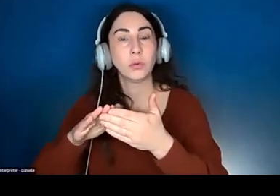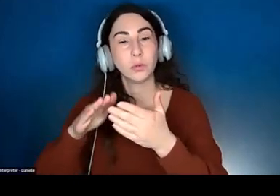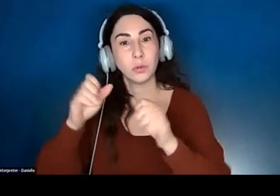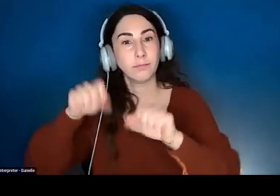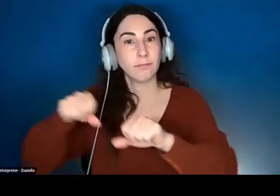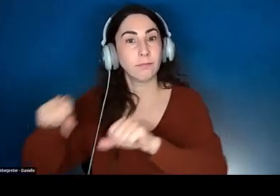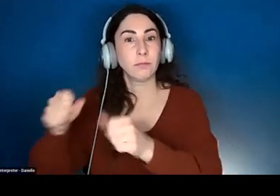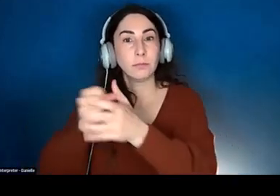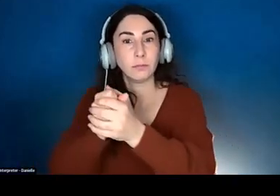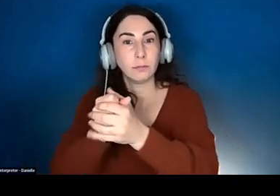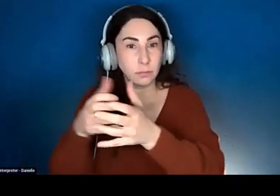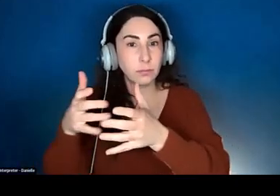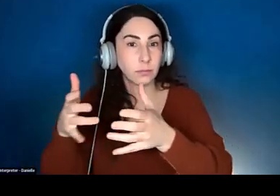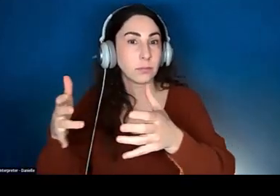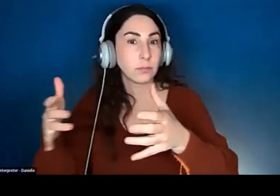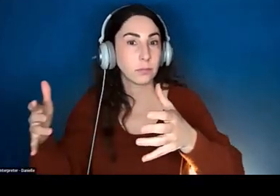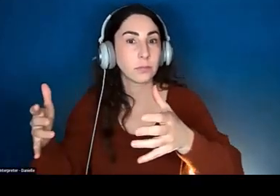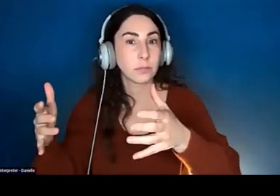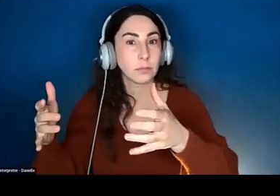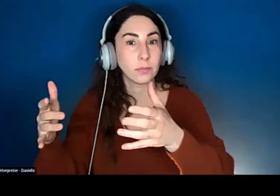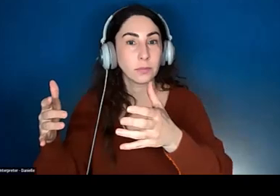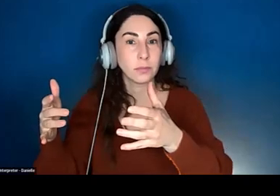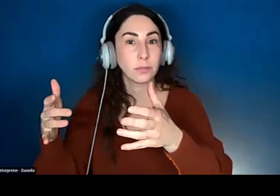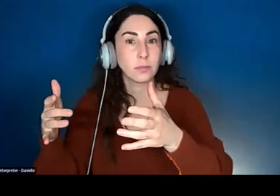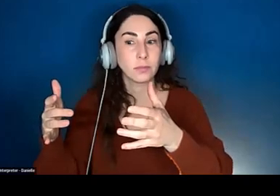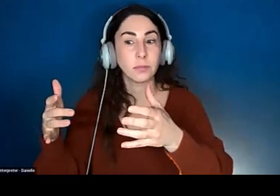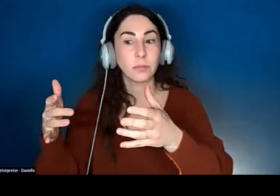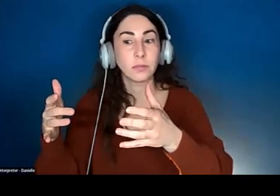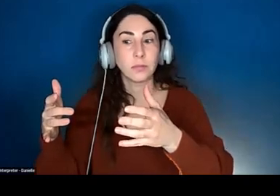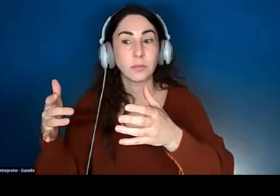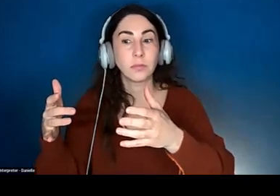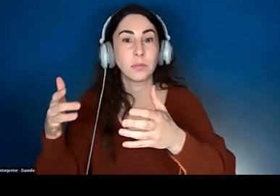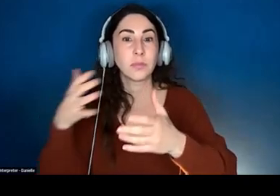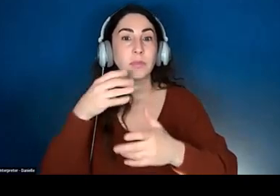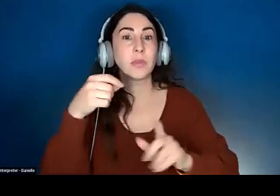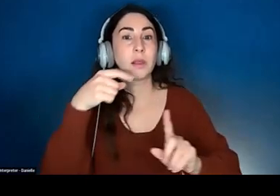hold stable nursing home spending in the budget.